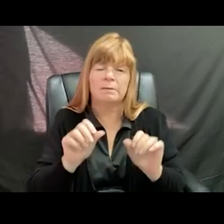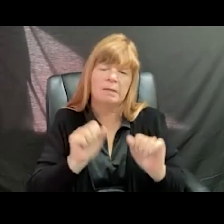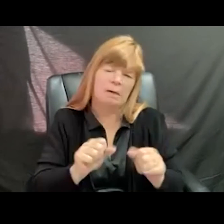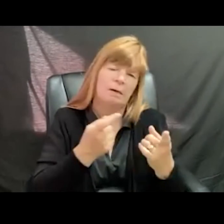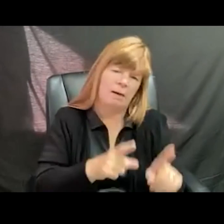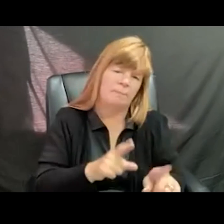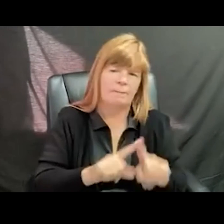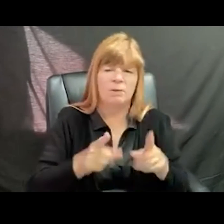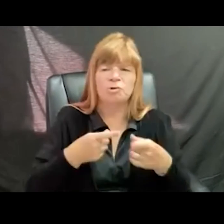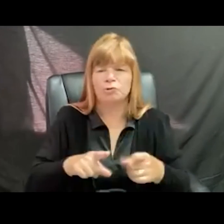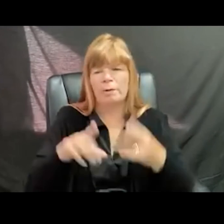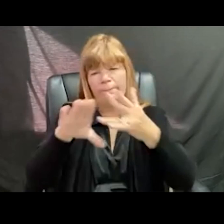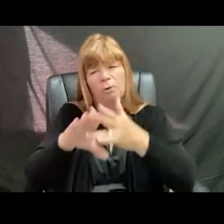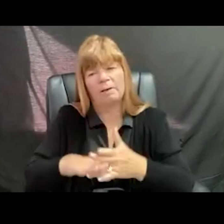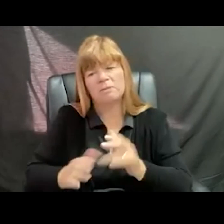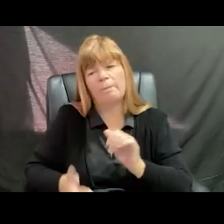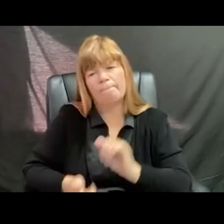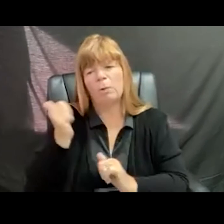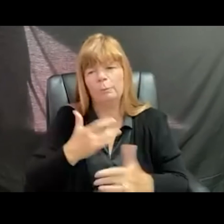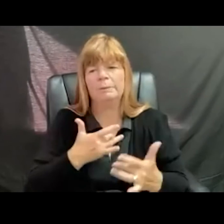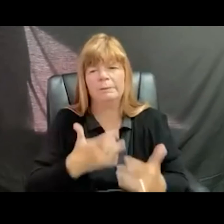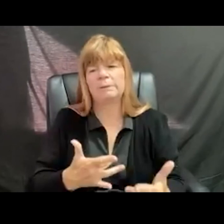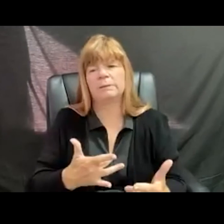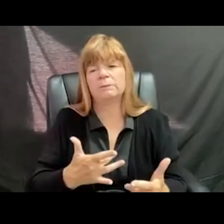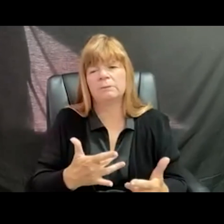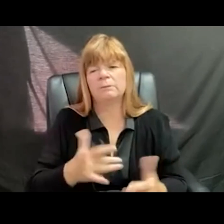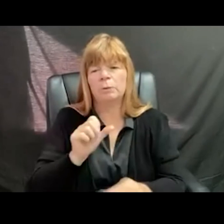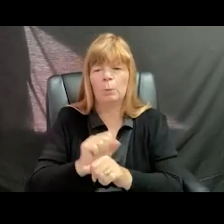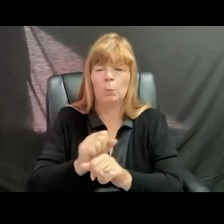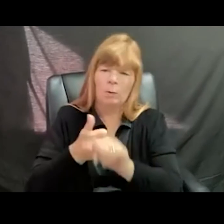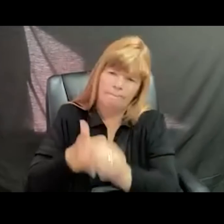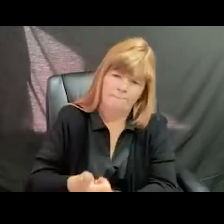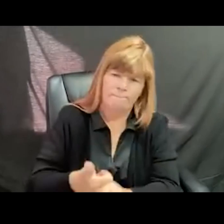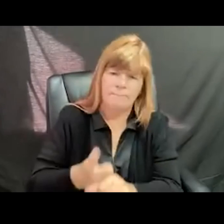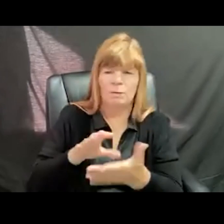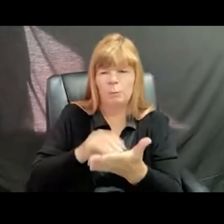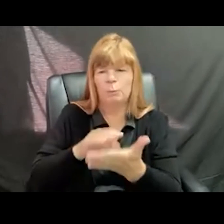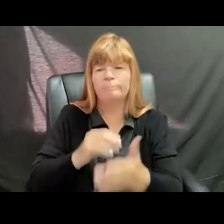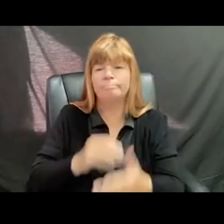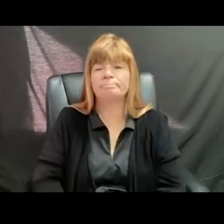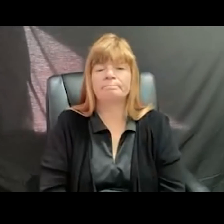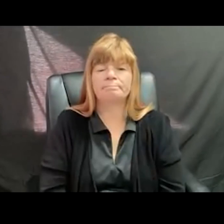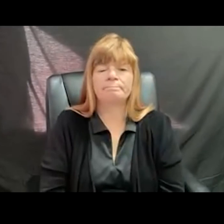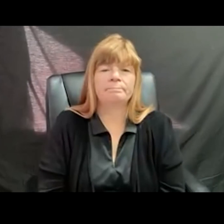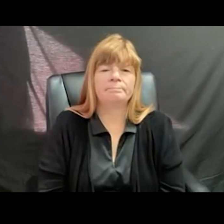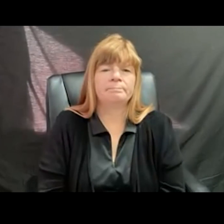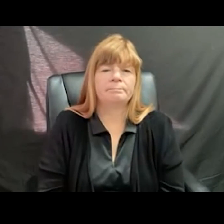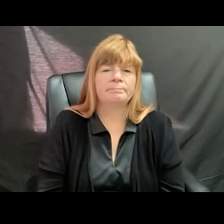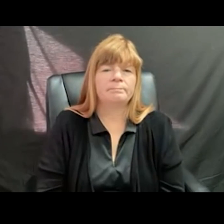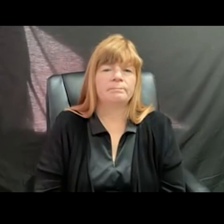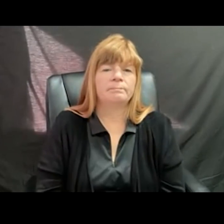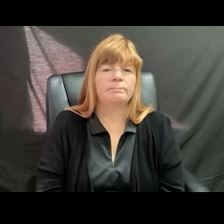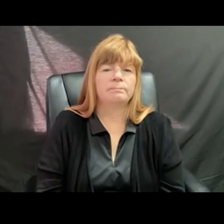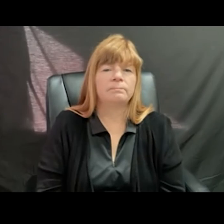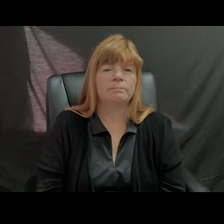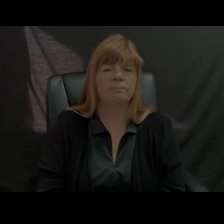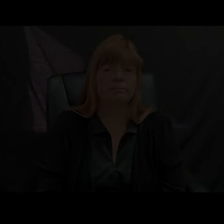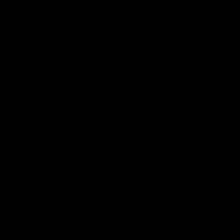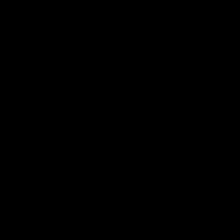breaks is when a lot of that happens that work based learning part of it.